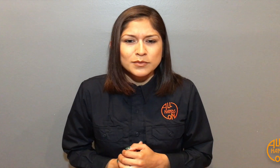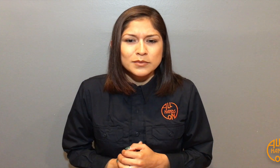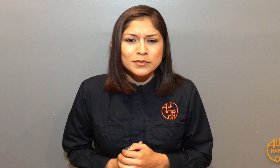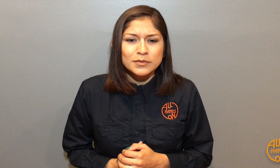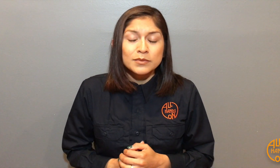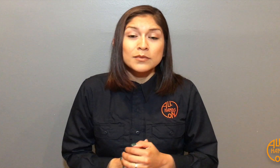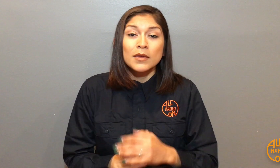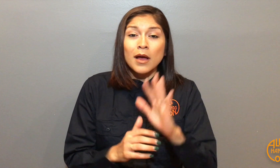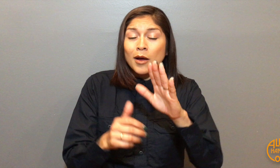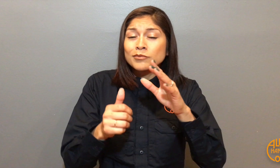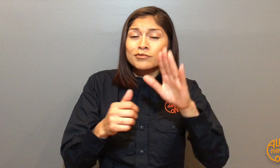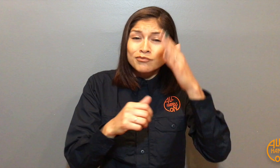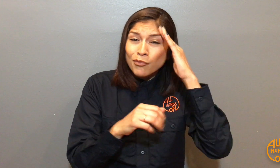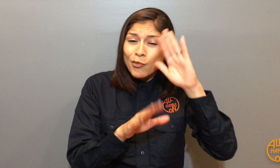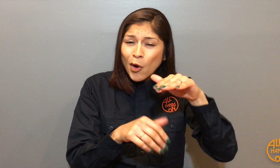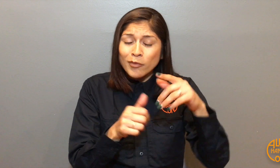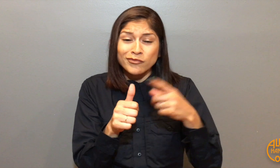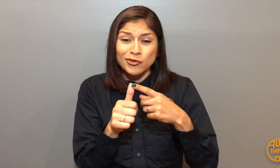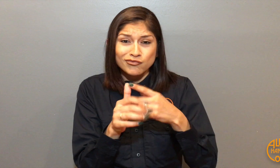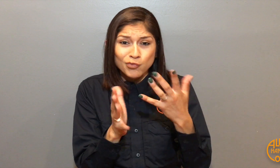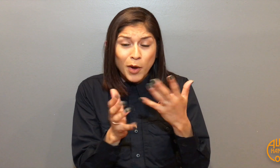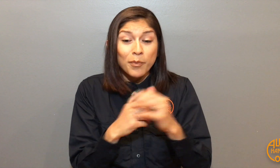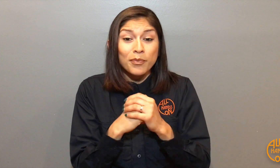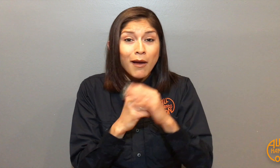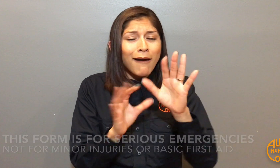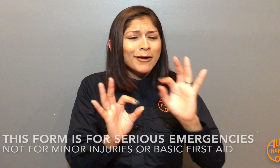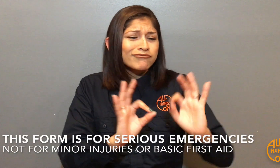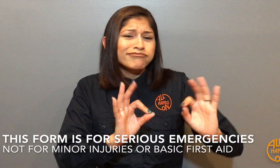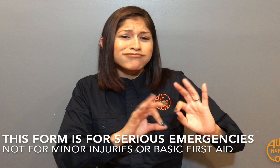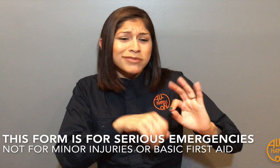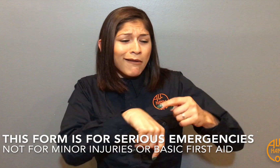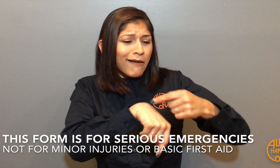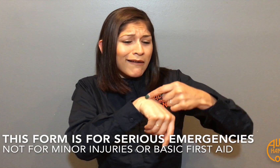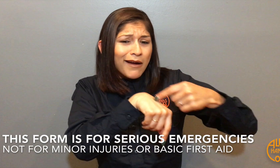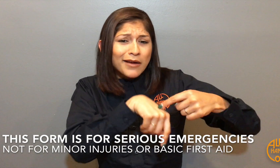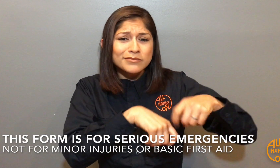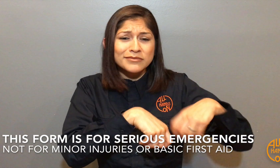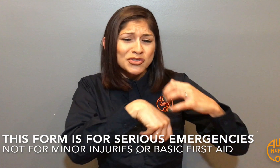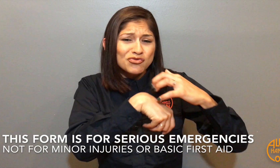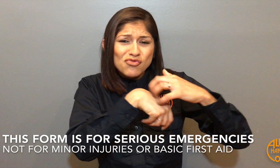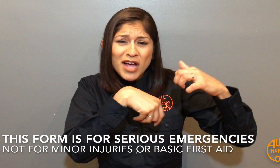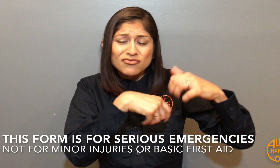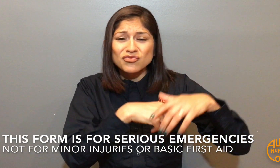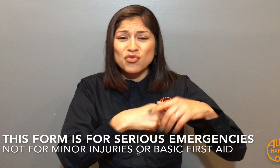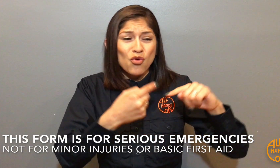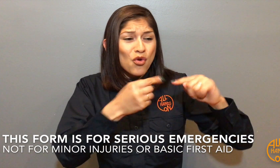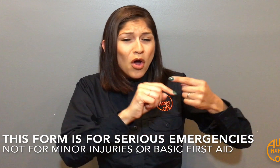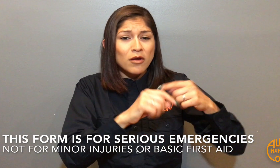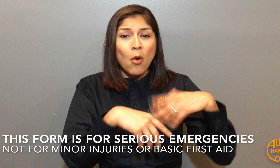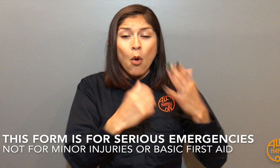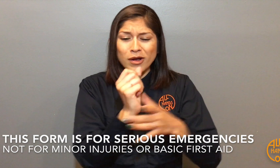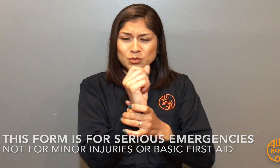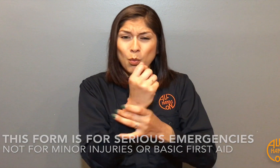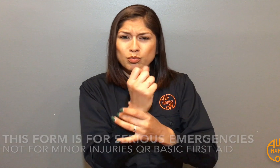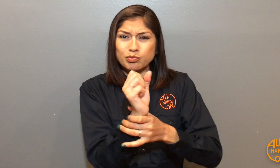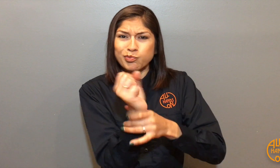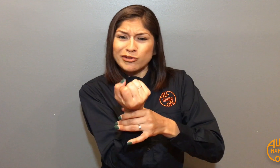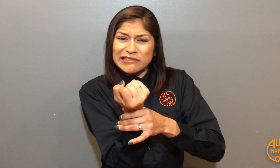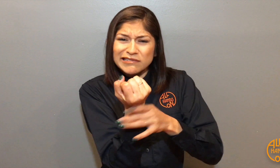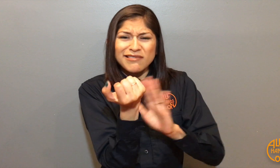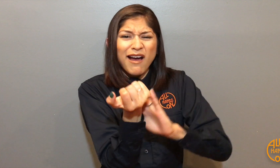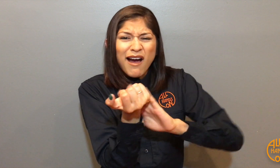going to break it down for you, for example if you have any kind of minor